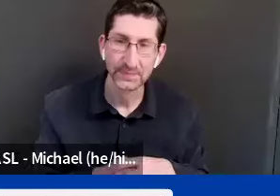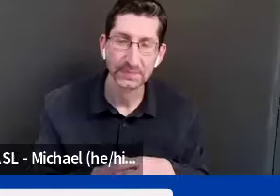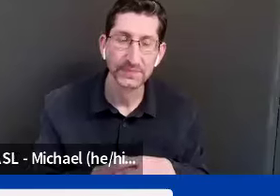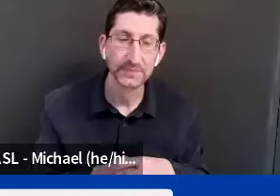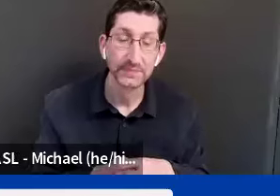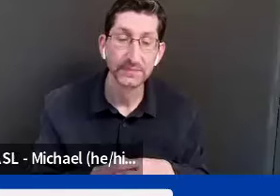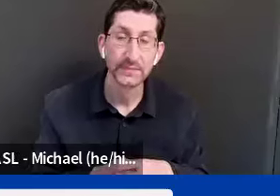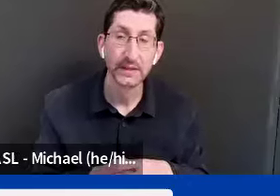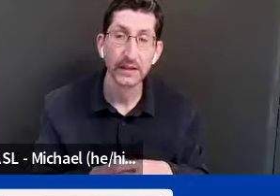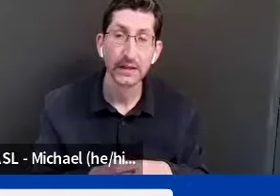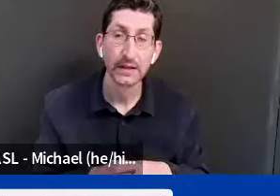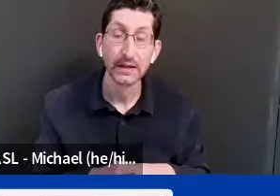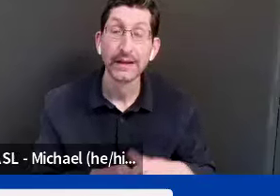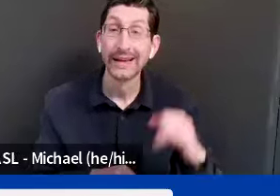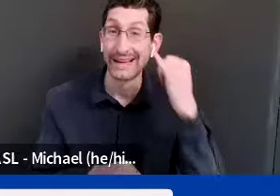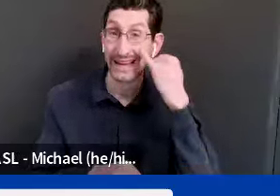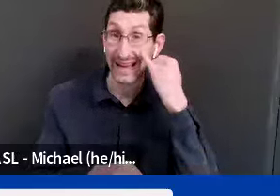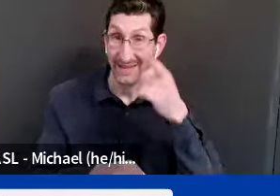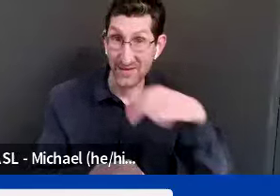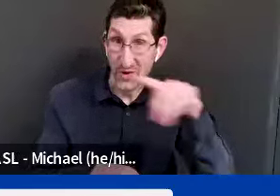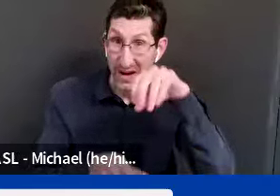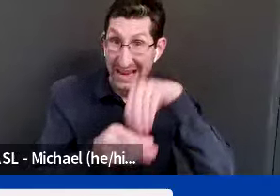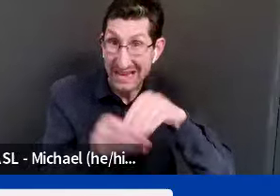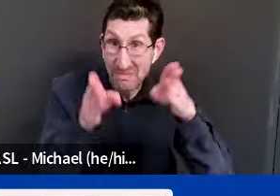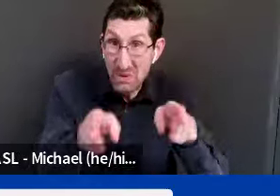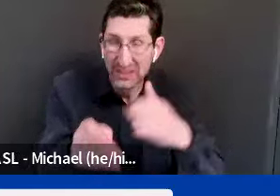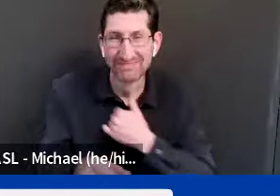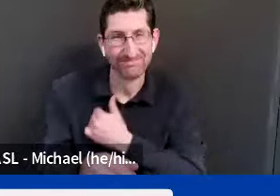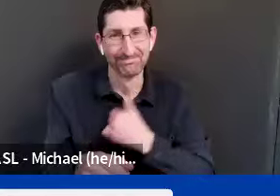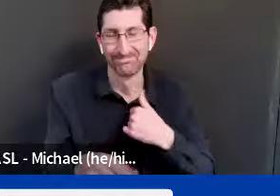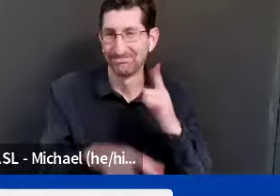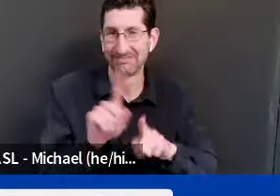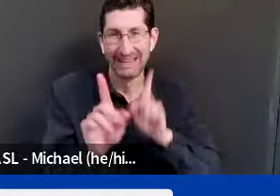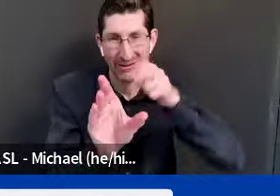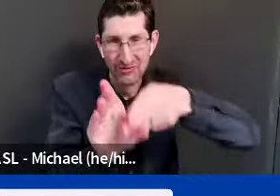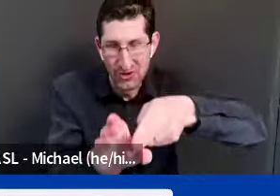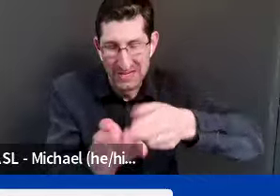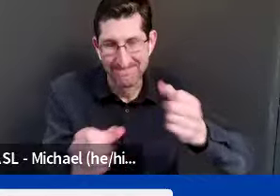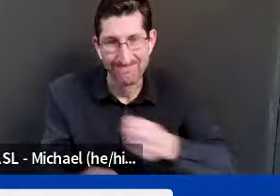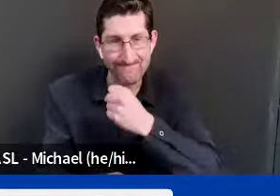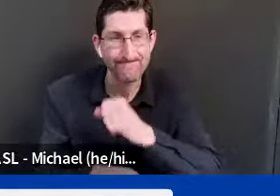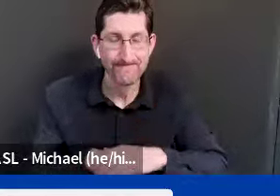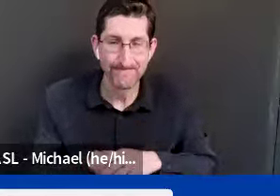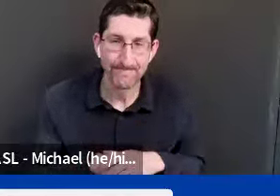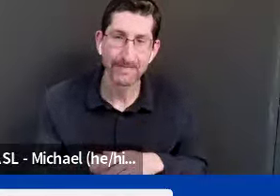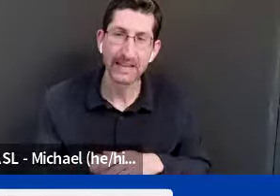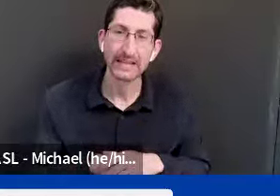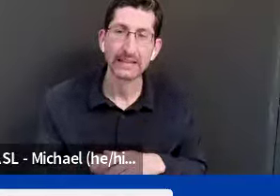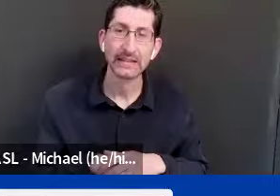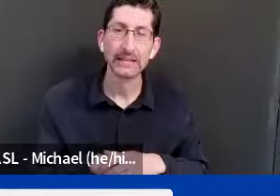GOOD AROUND, EVERYONE. FOR THOSE WHO ARE IN PERSON, I